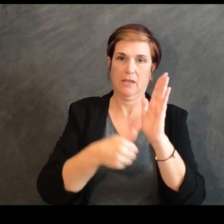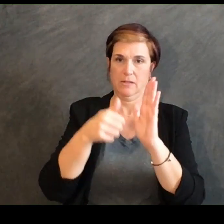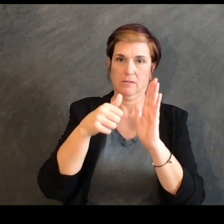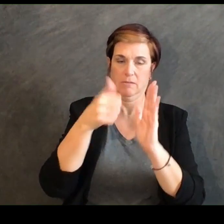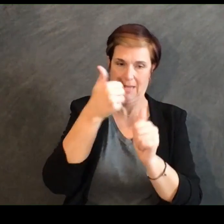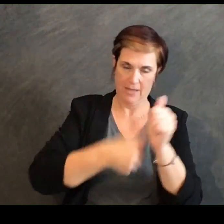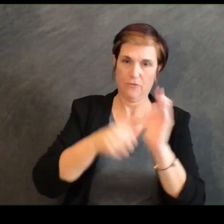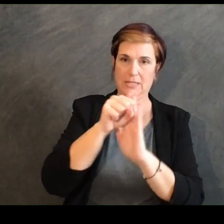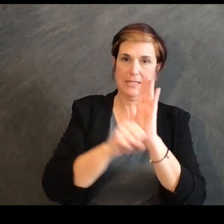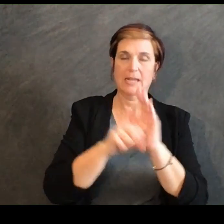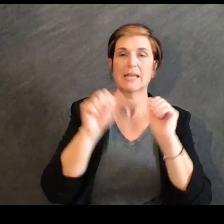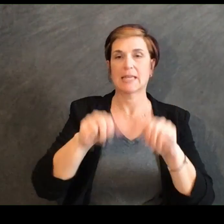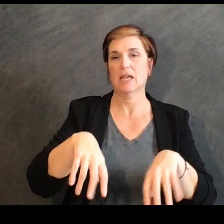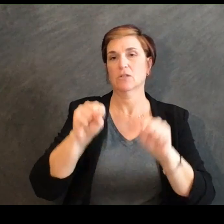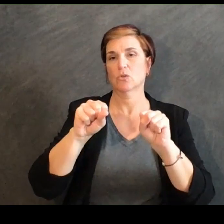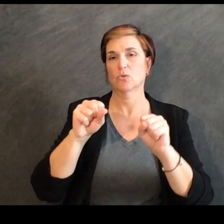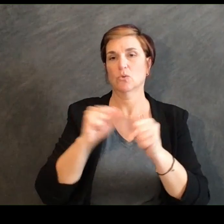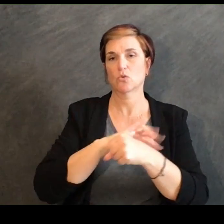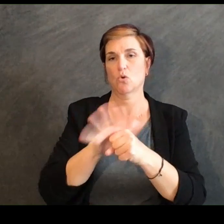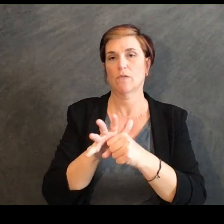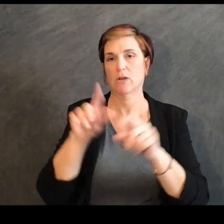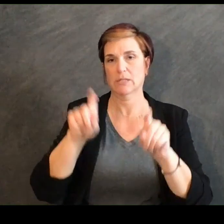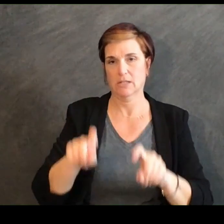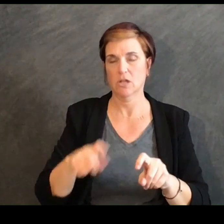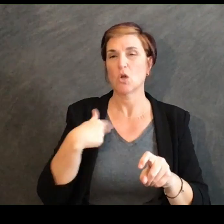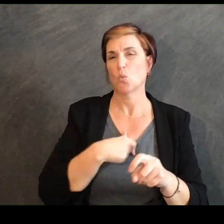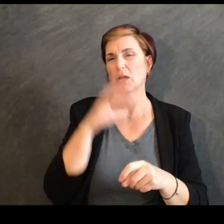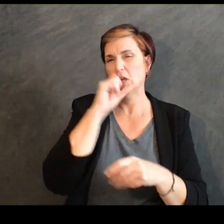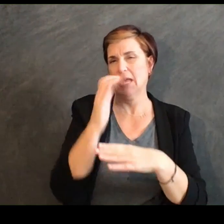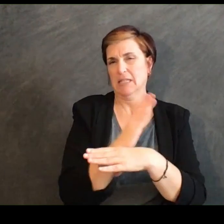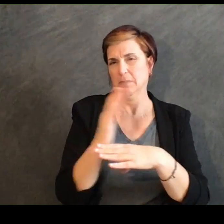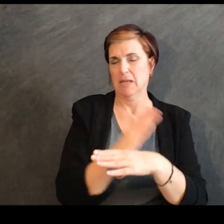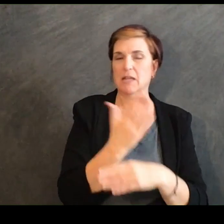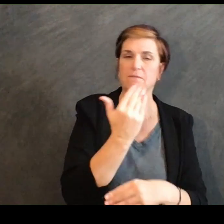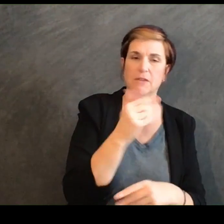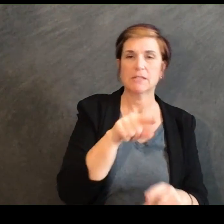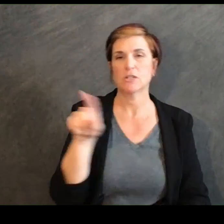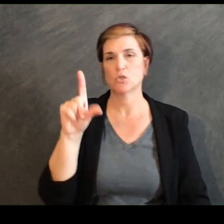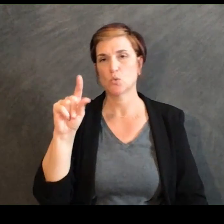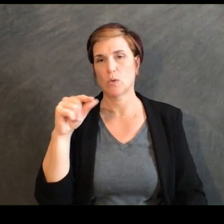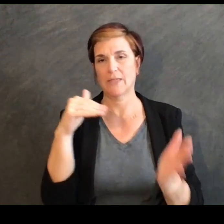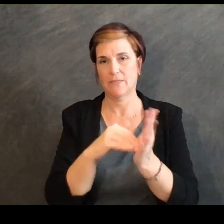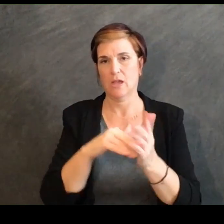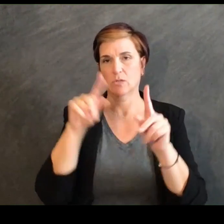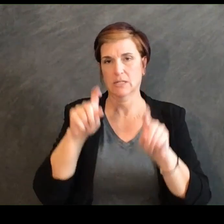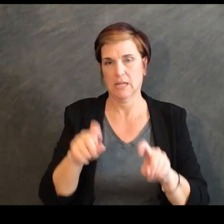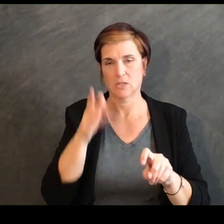estimating somewhere between 15 and 20 thousand tests a day are able to be